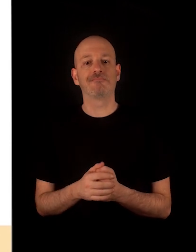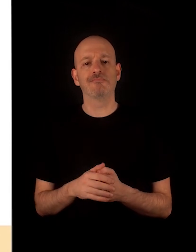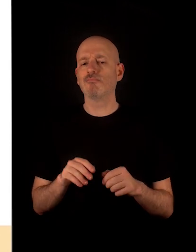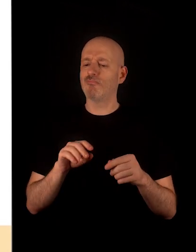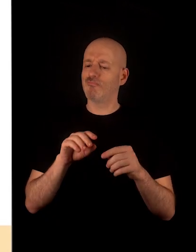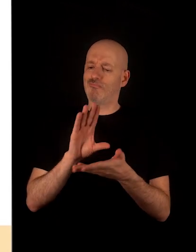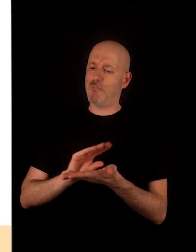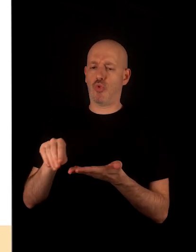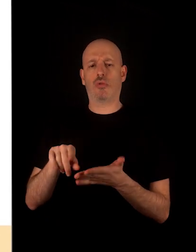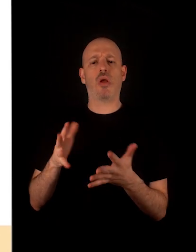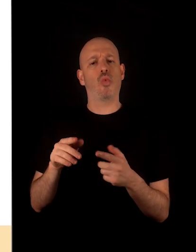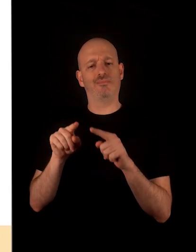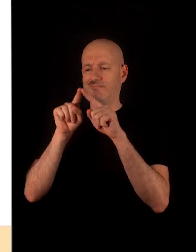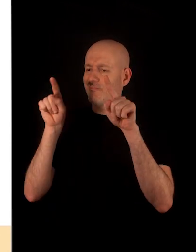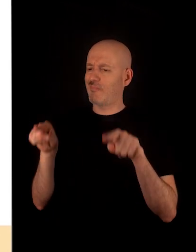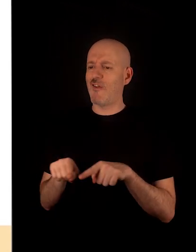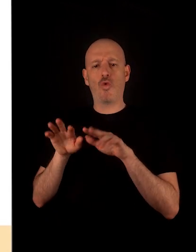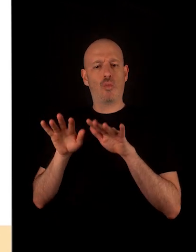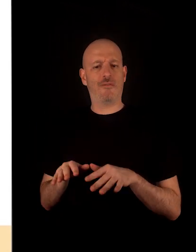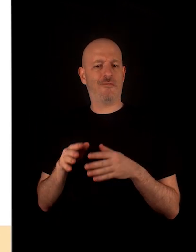we proceed to the grant agreement. This is the contract